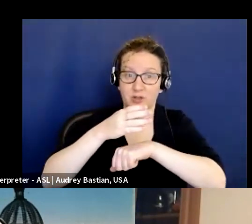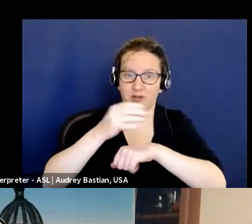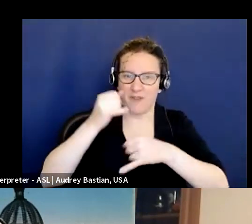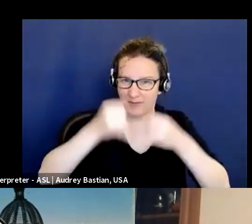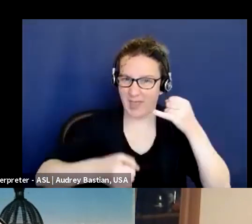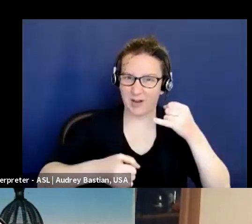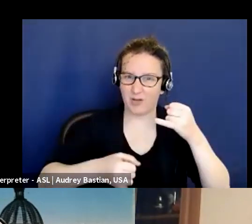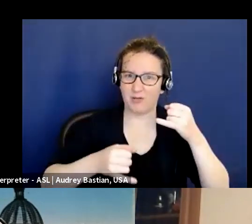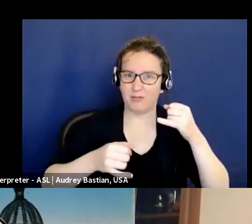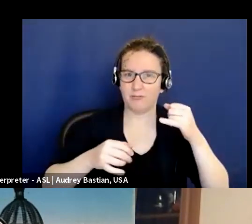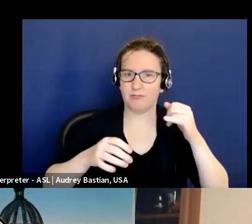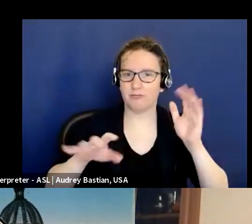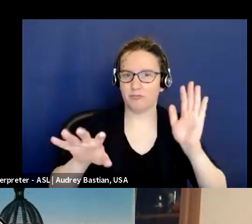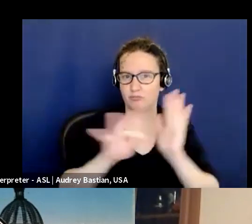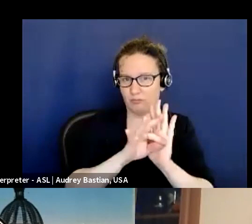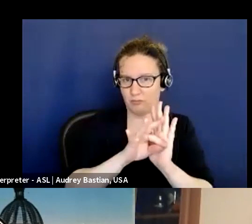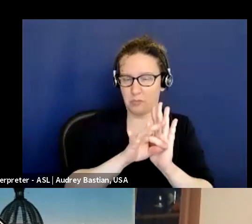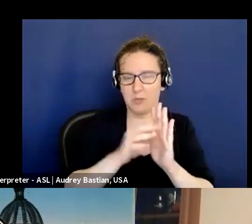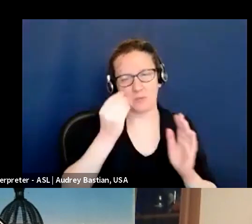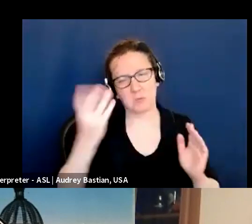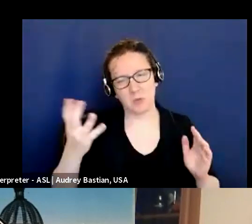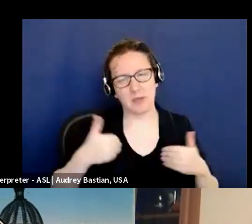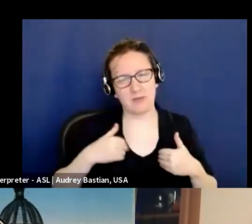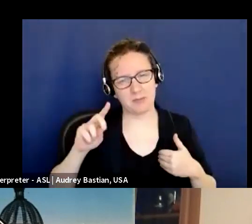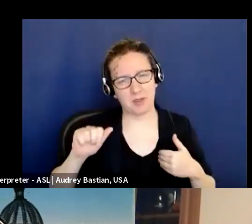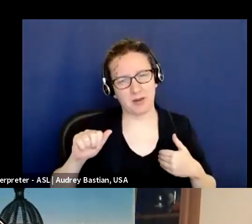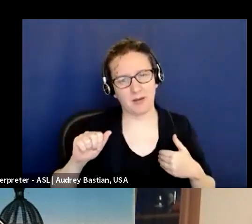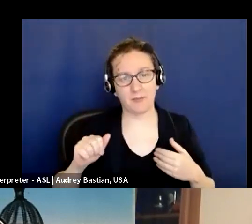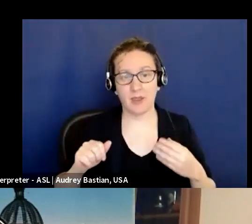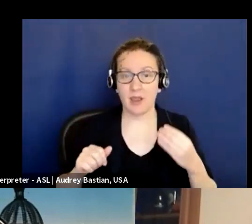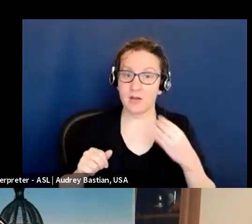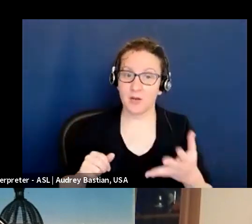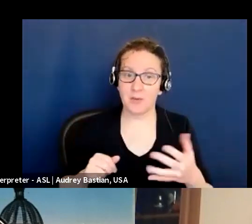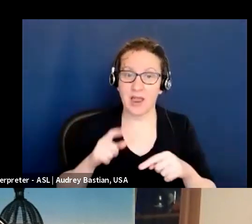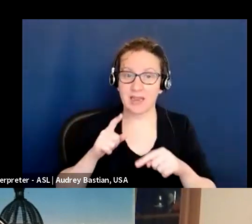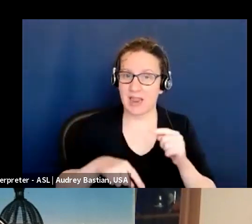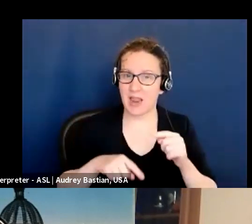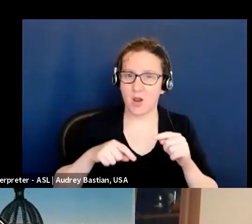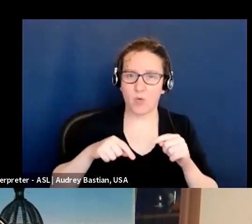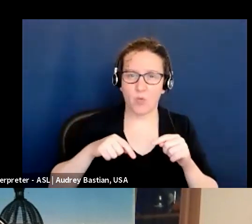call. And I told them, you know, I can't walk up and down the stairs